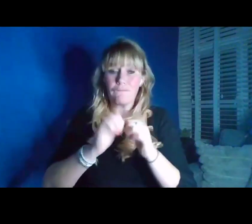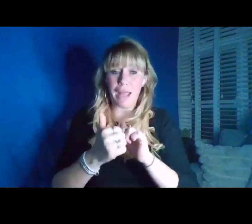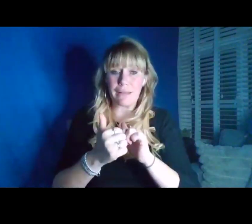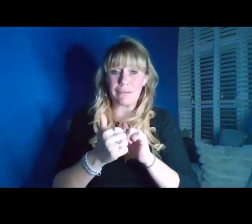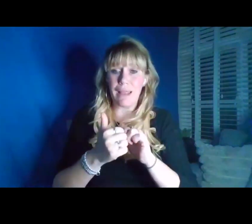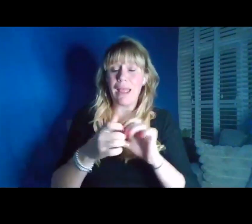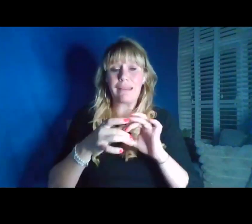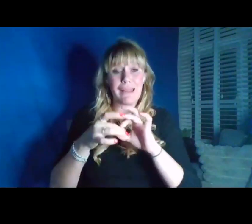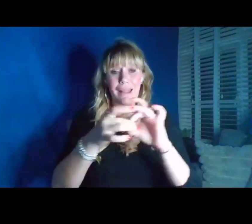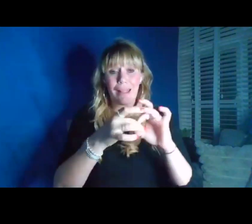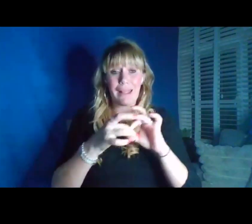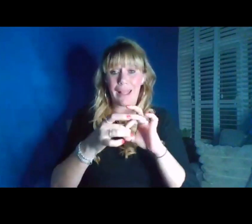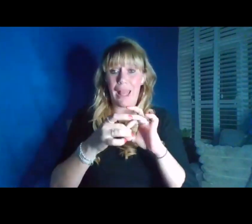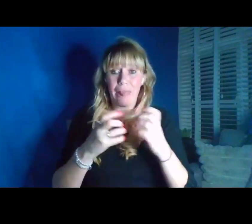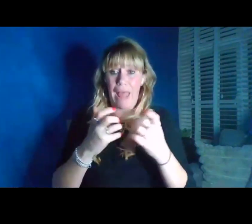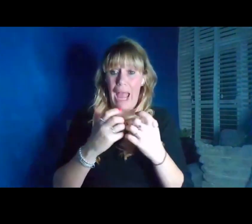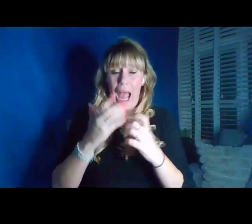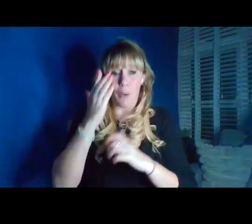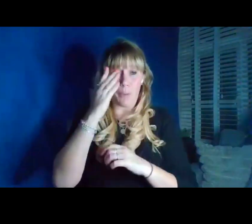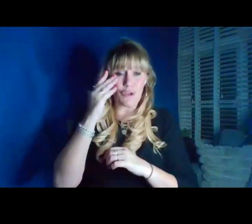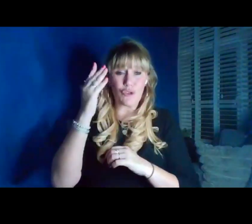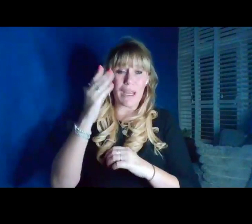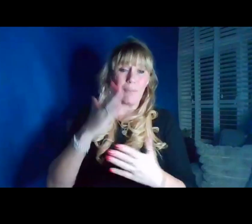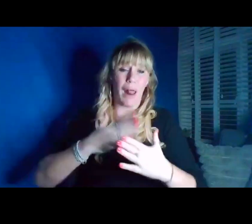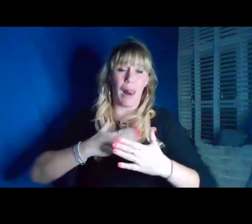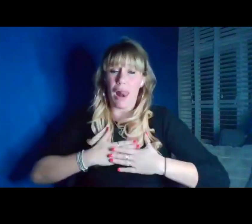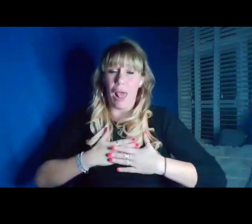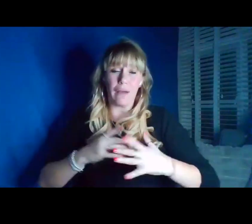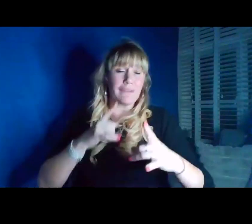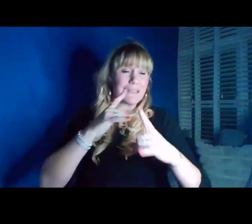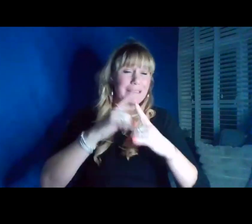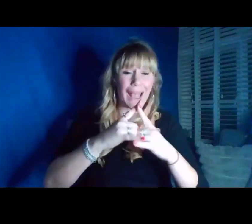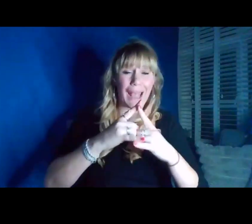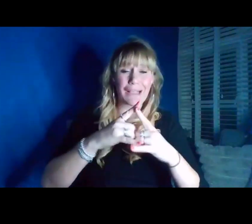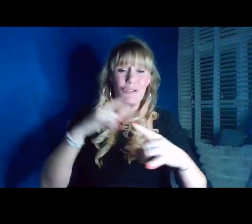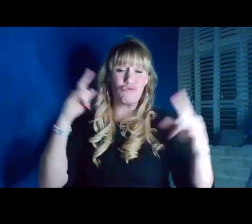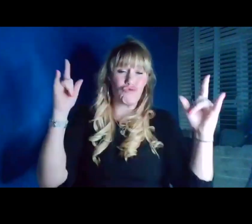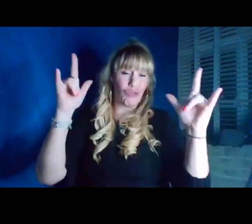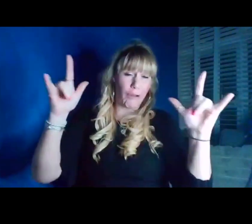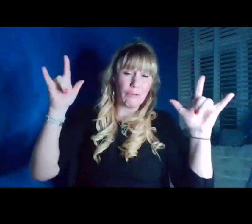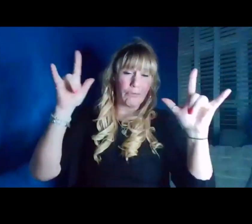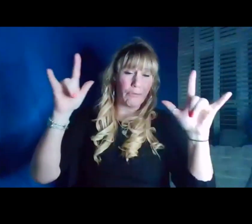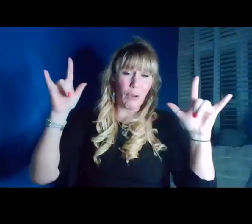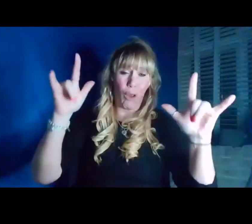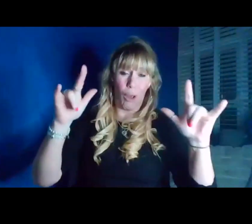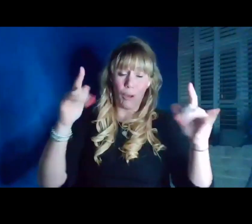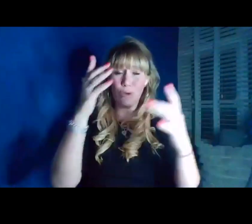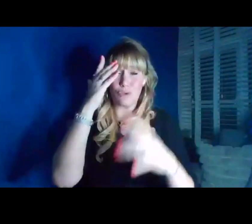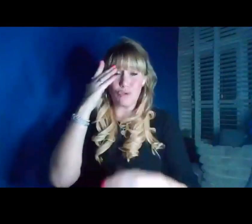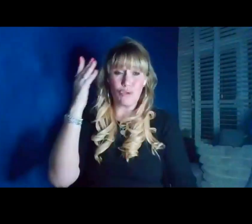love, sex, drink, rock and roll, poetry, dreaming exotic adventures, everything good